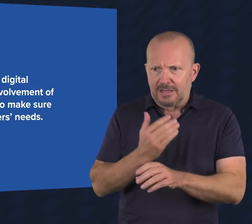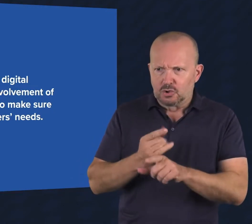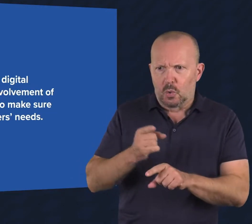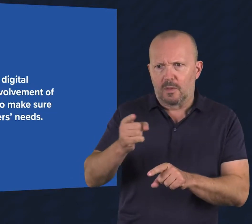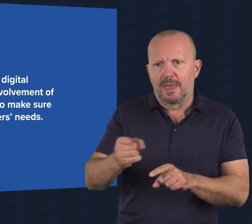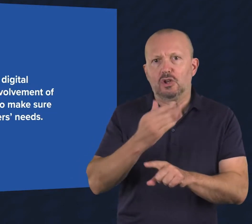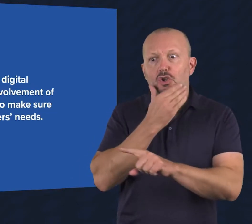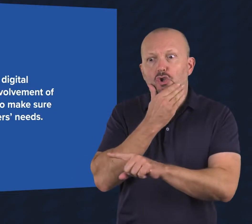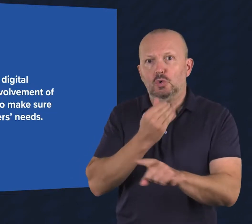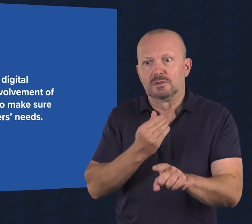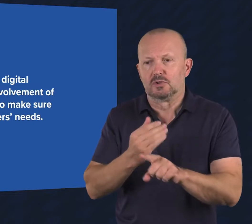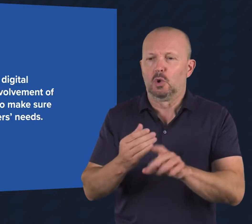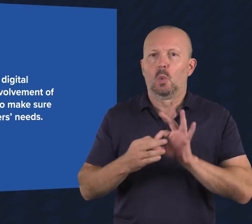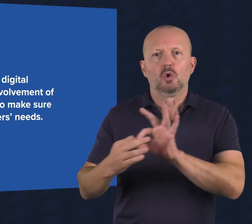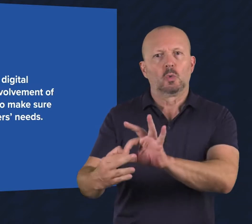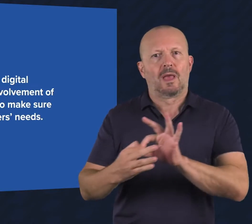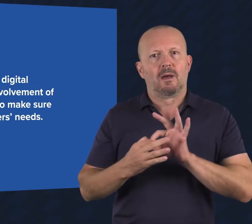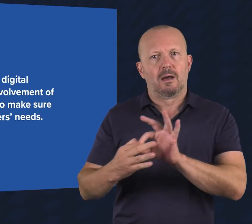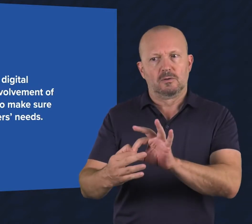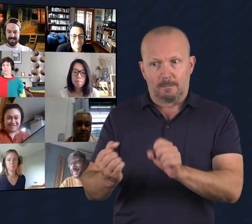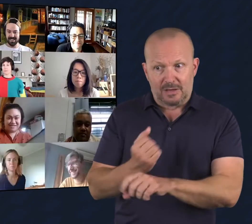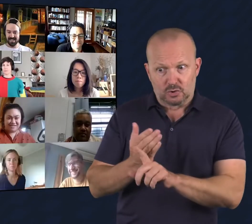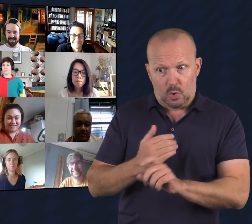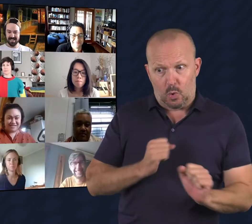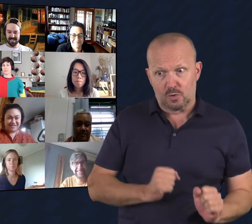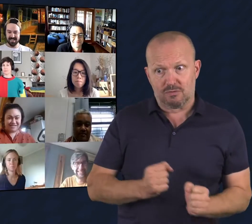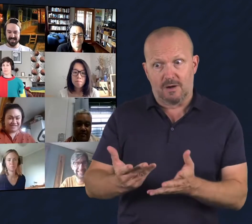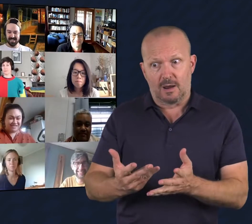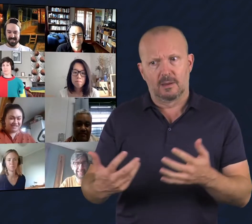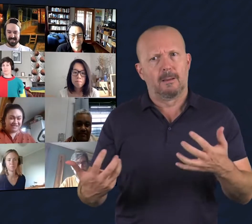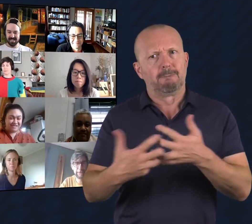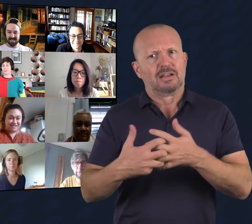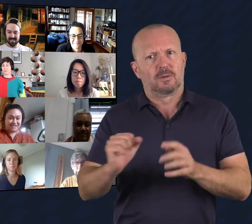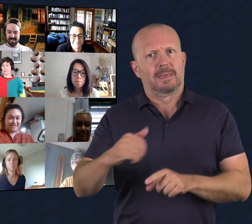to make sure the experience meets the user's needs. At Boost, we work in an agile way.